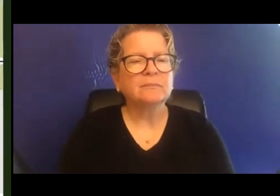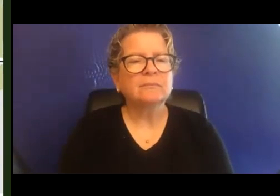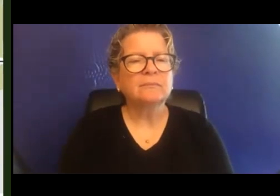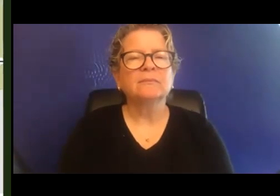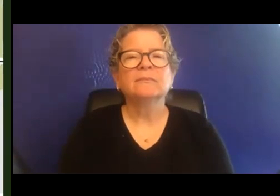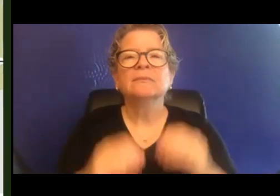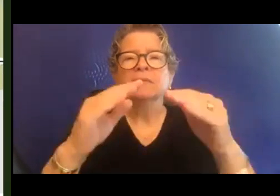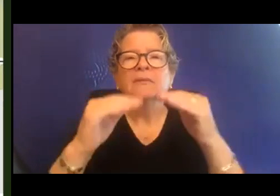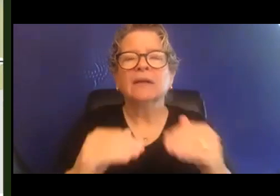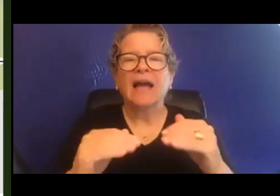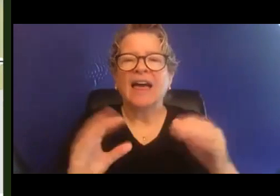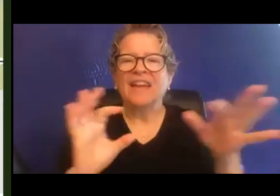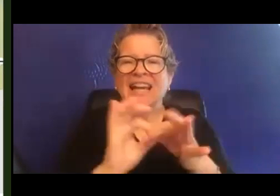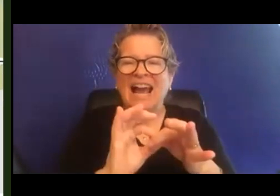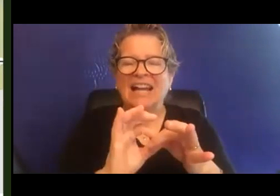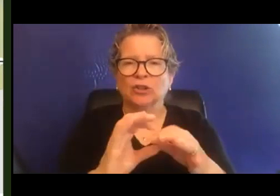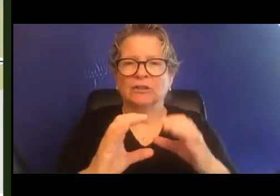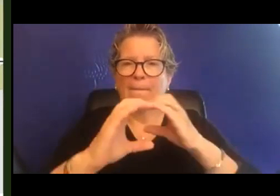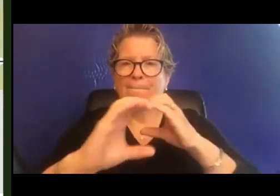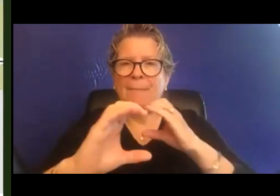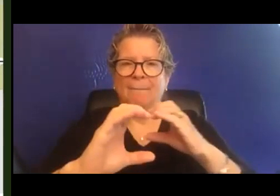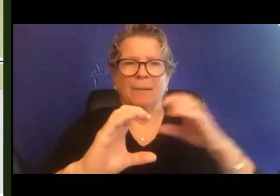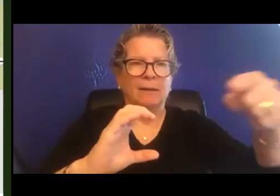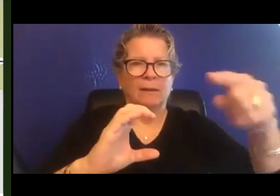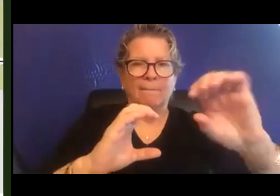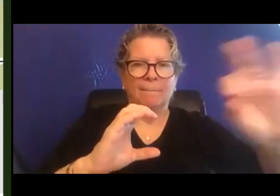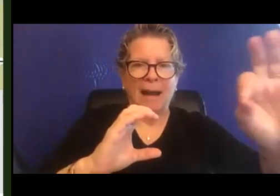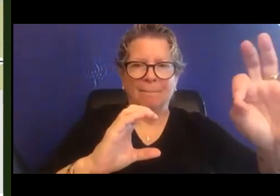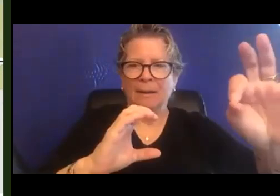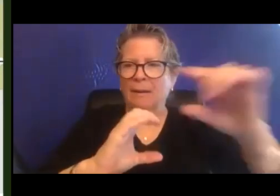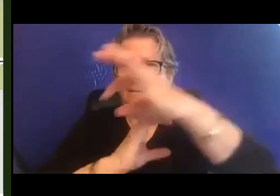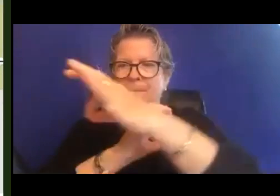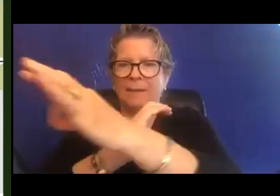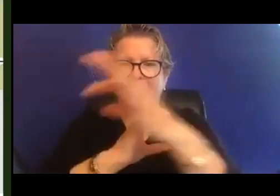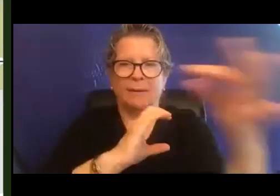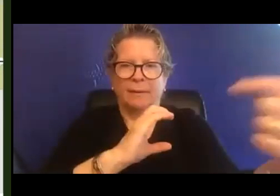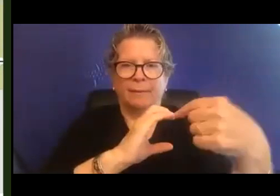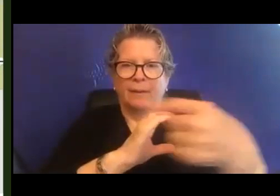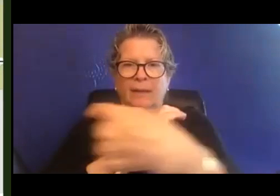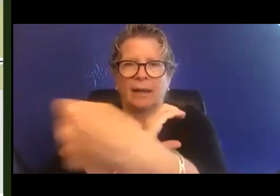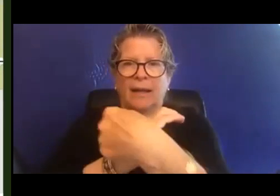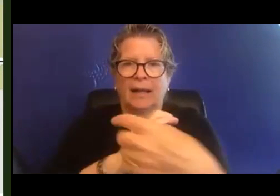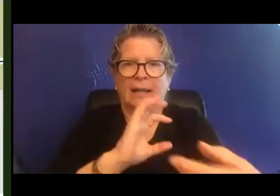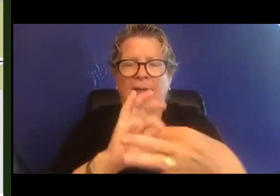need to make in the different areas. This is a central area of the project, and there's several